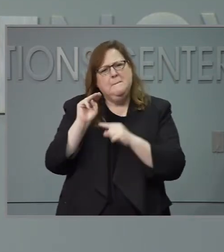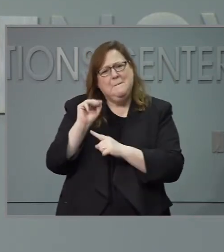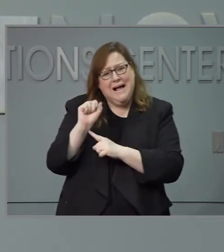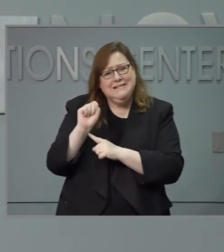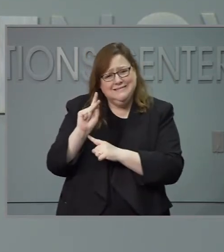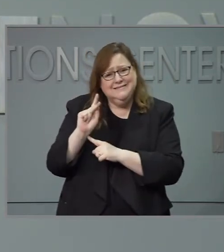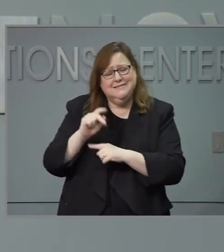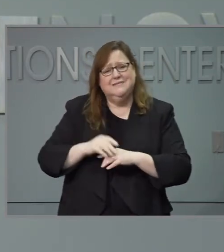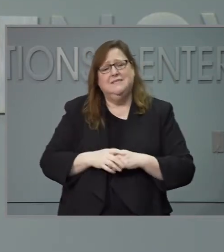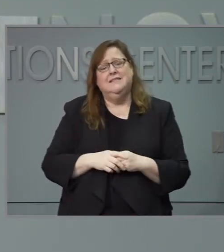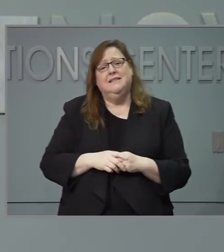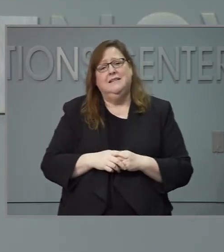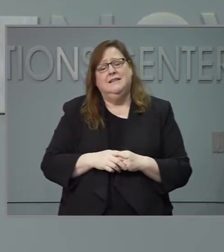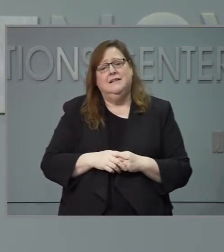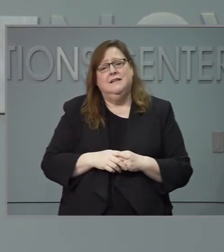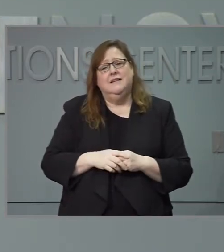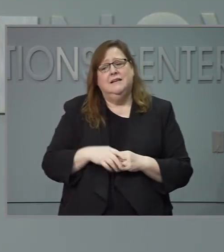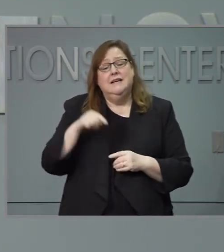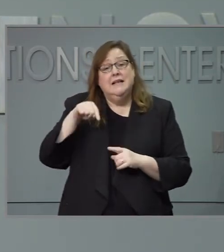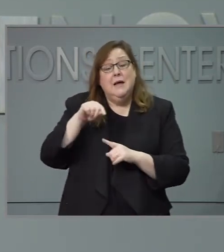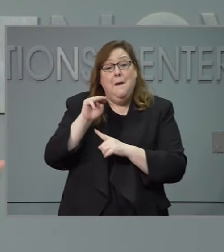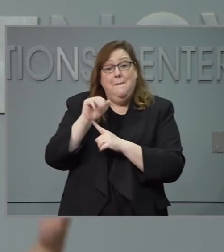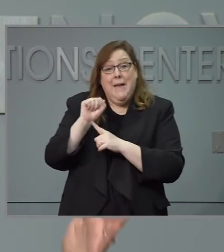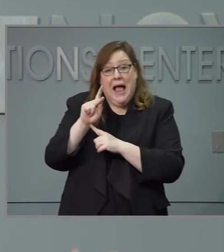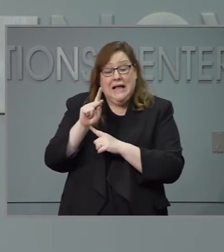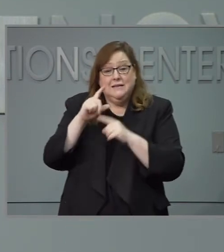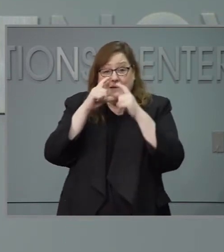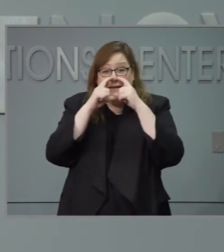MÁS POSIBLE MORIR DE LA GRIPE QUE DEL CORONAVIRUS, QUE LOS